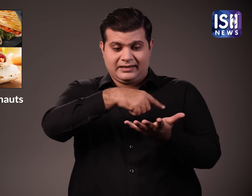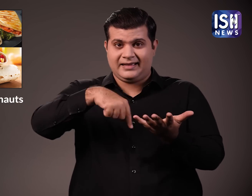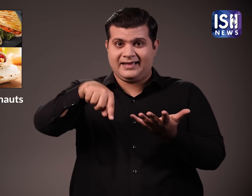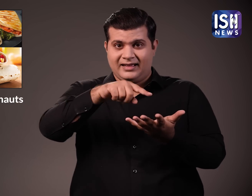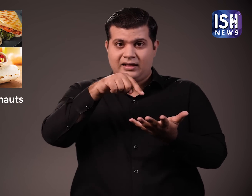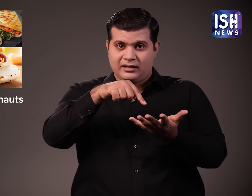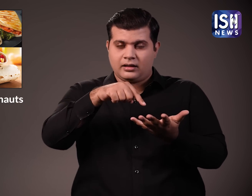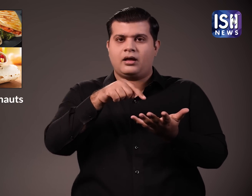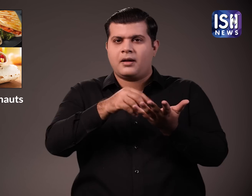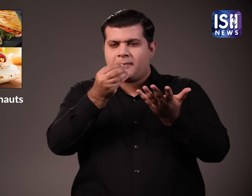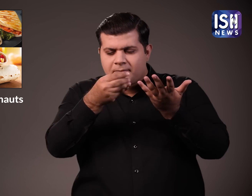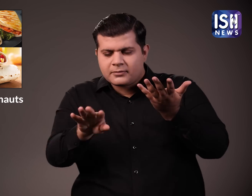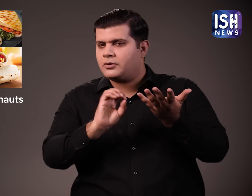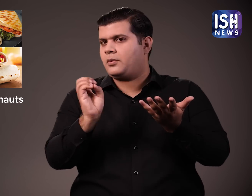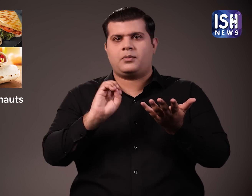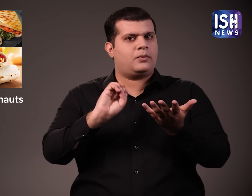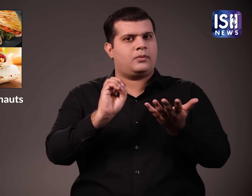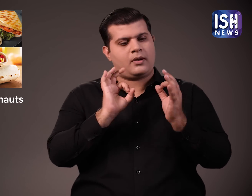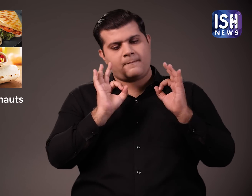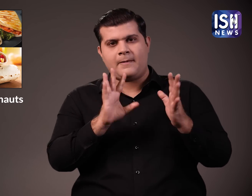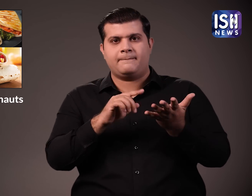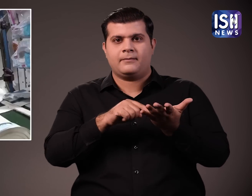These are less crumbly.